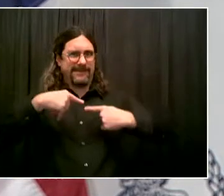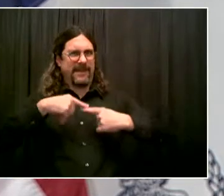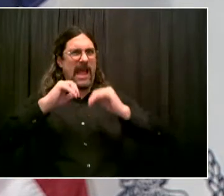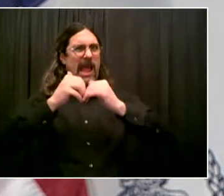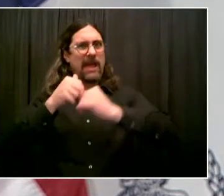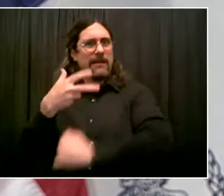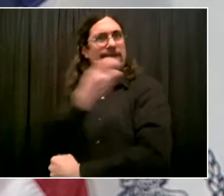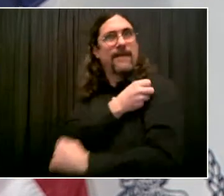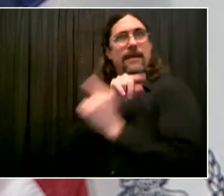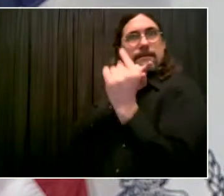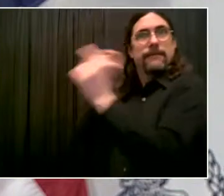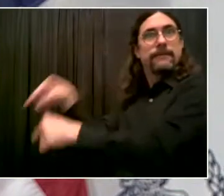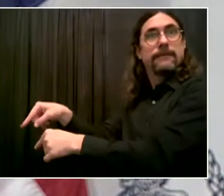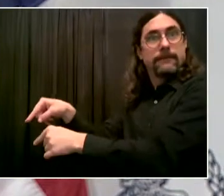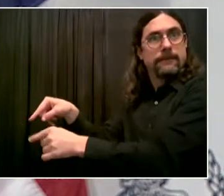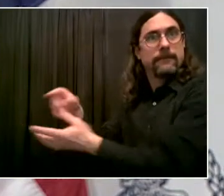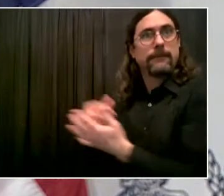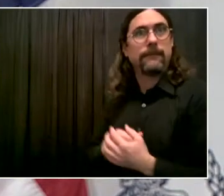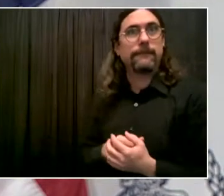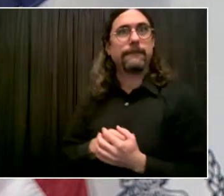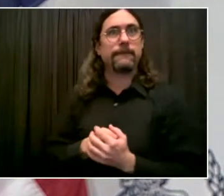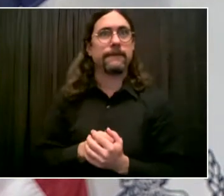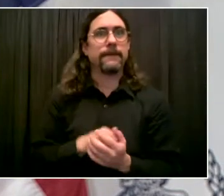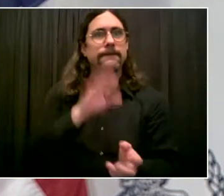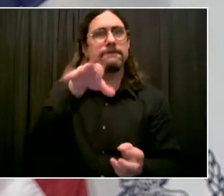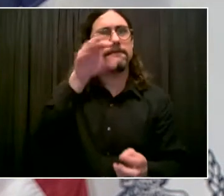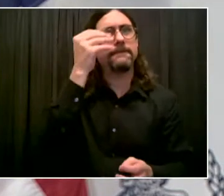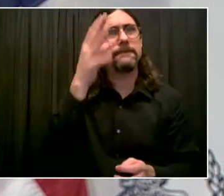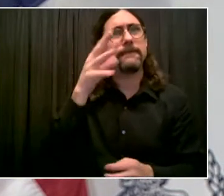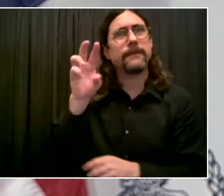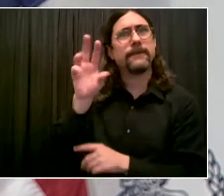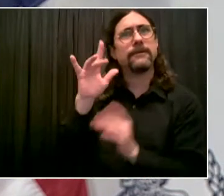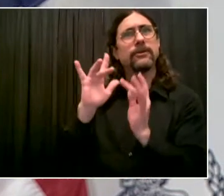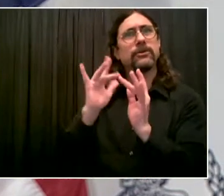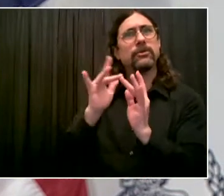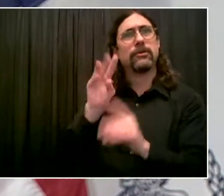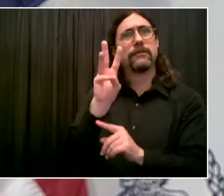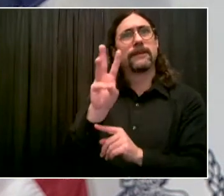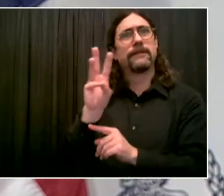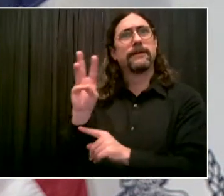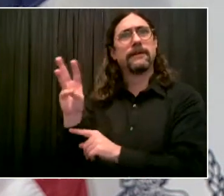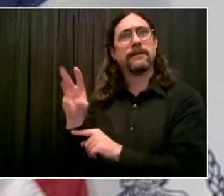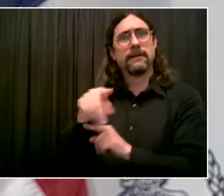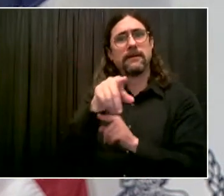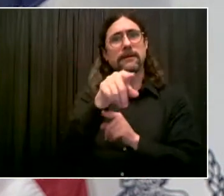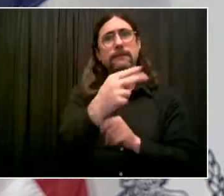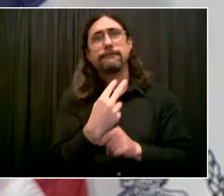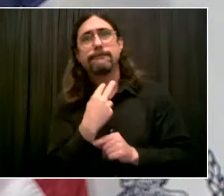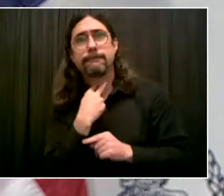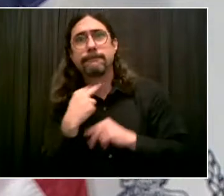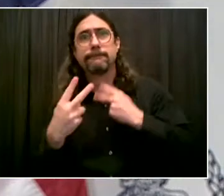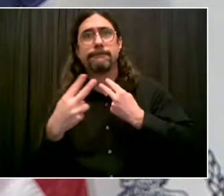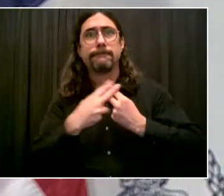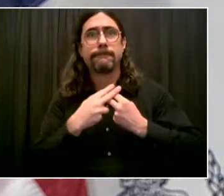HOME BOUND,D, PEOPLE THAT WERE HOME BOUND THEY COULD MAKE AN APPOINTMENT.